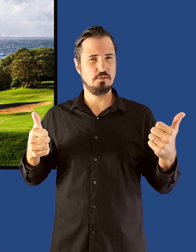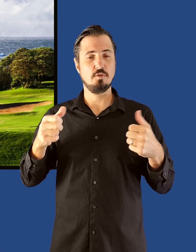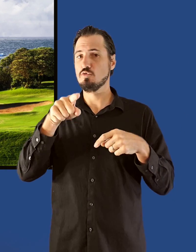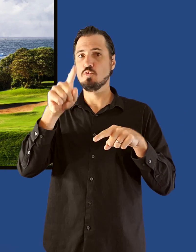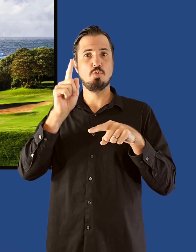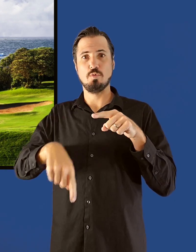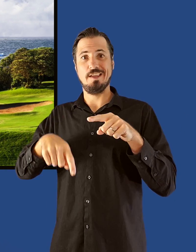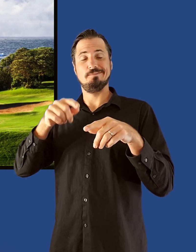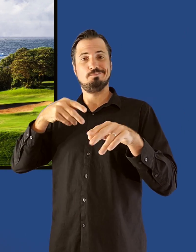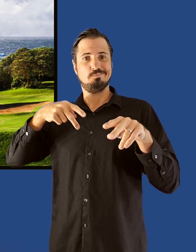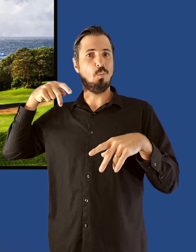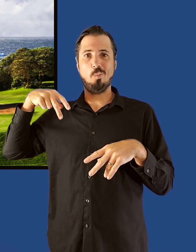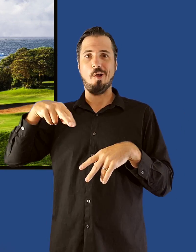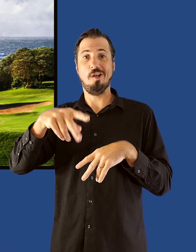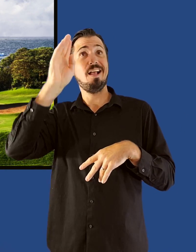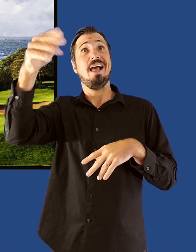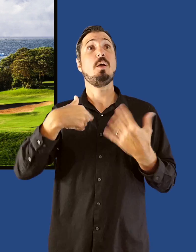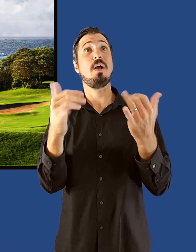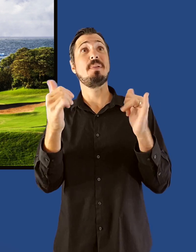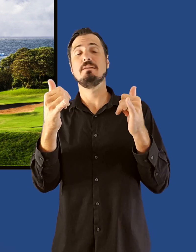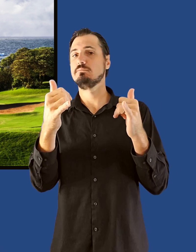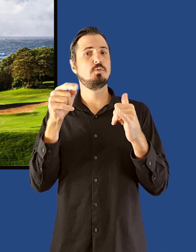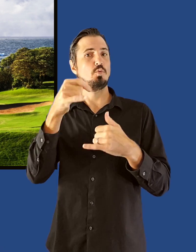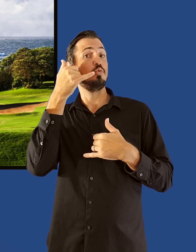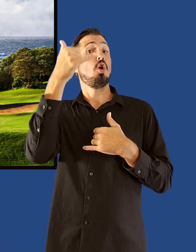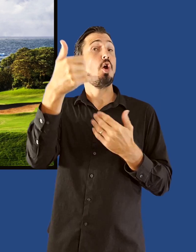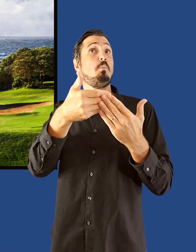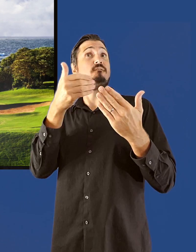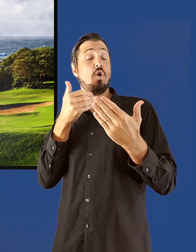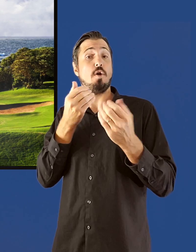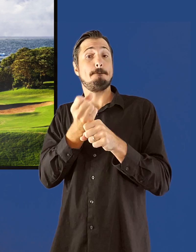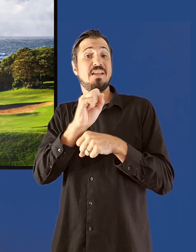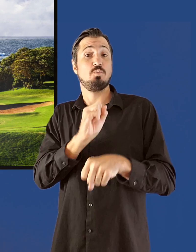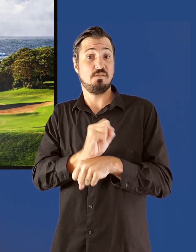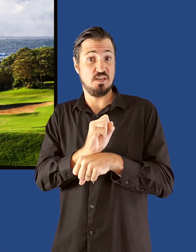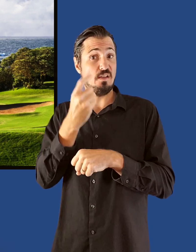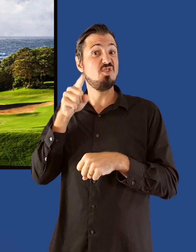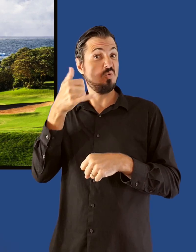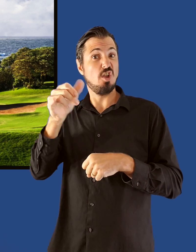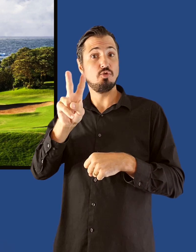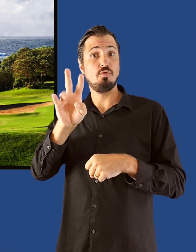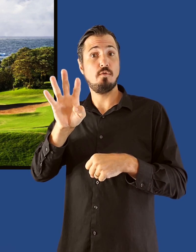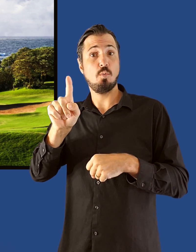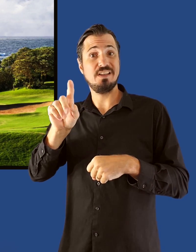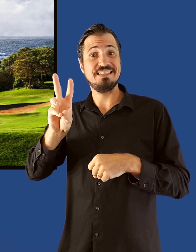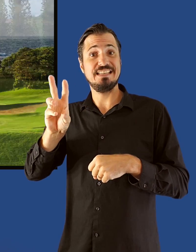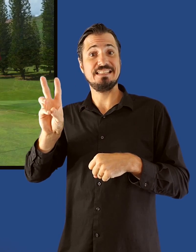Golfers must call ahead to reserve a tee time. To make a reservation, please call 241-6666.